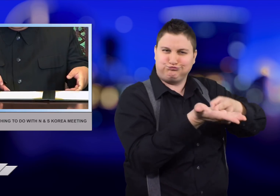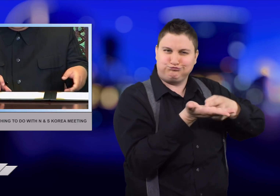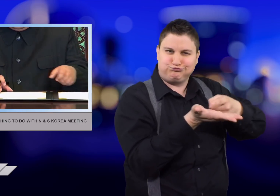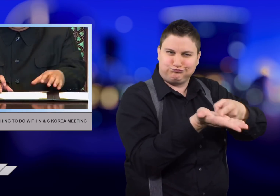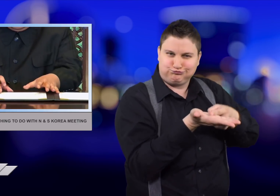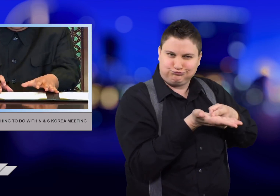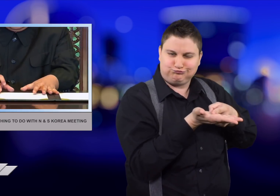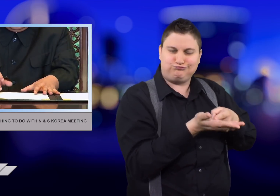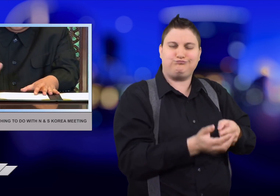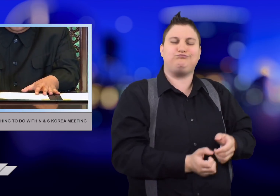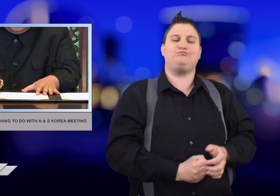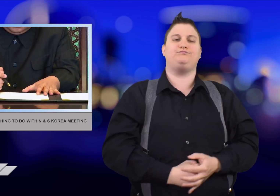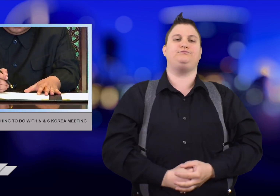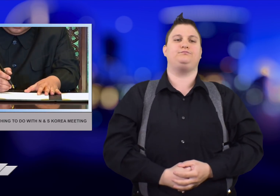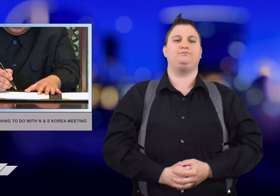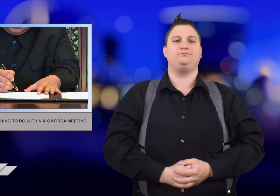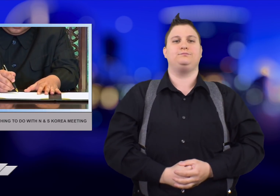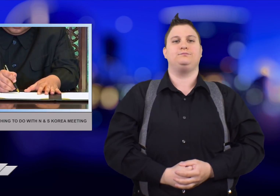location is set.